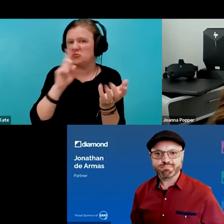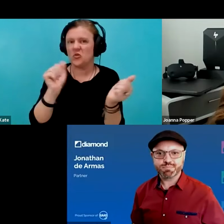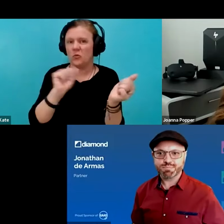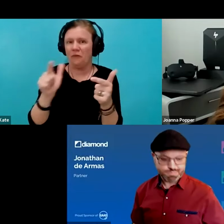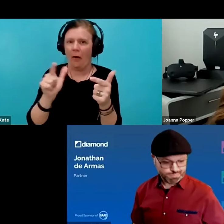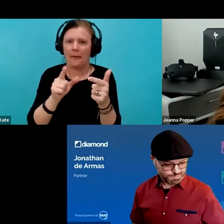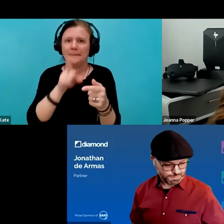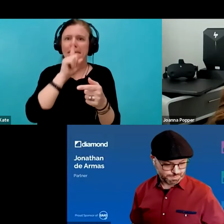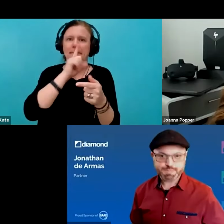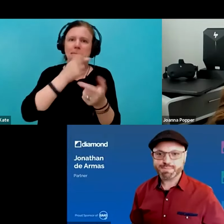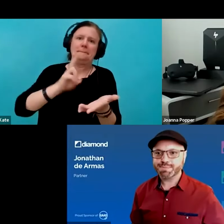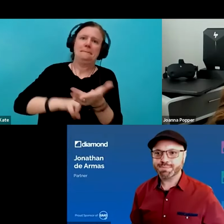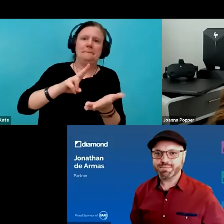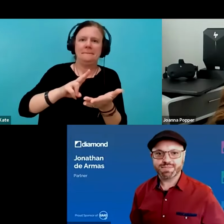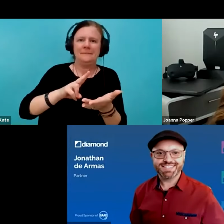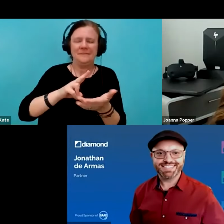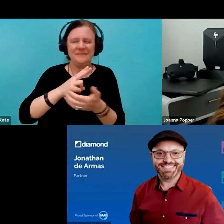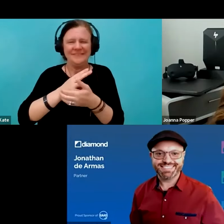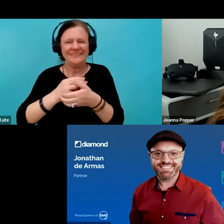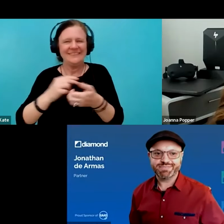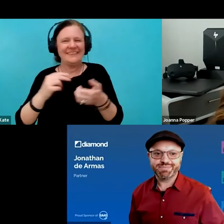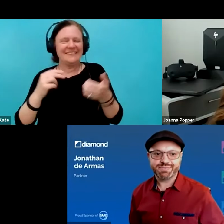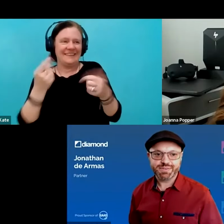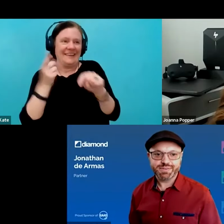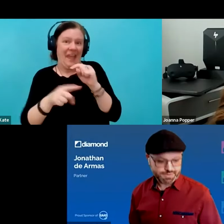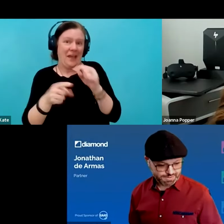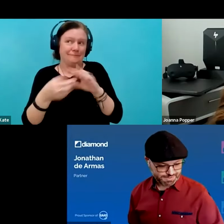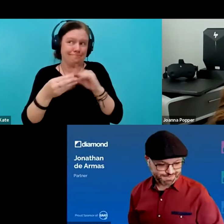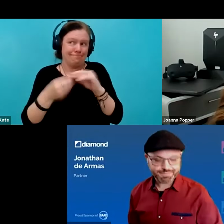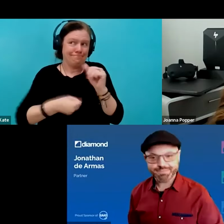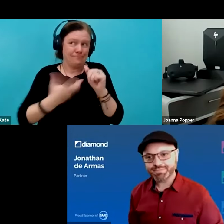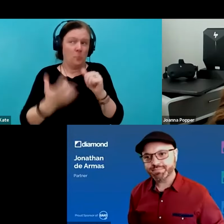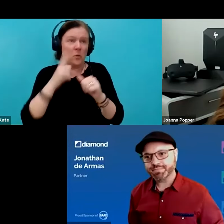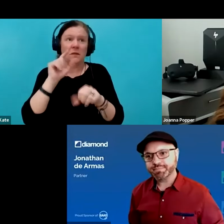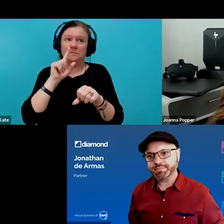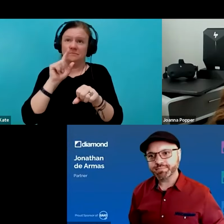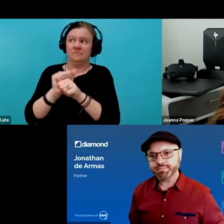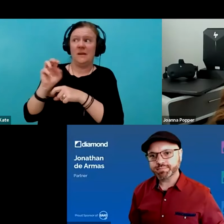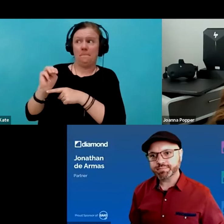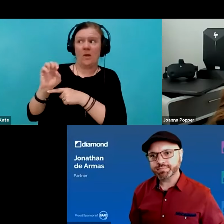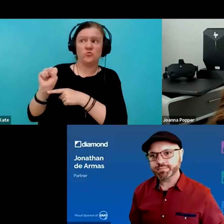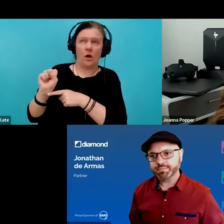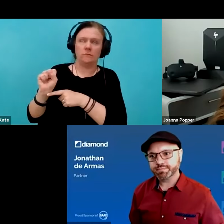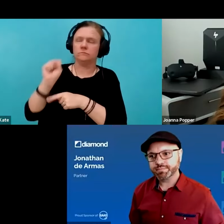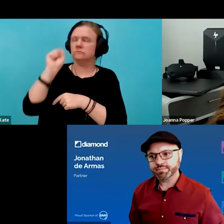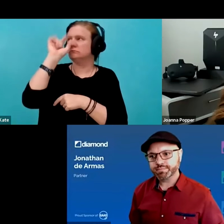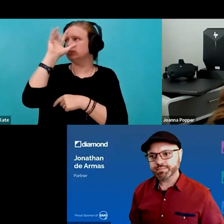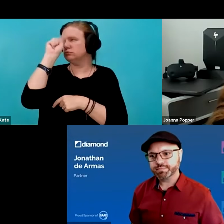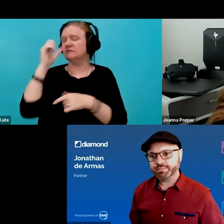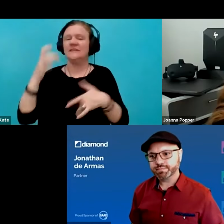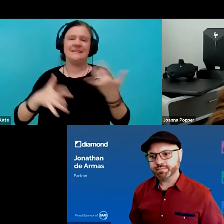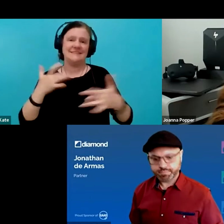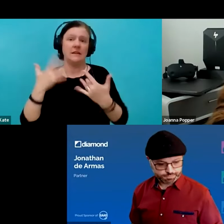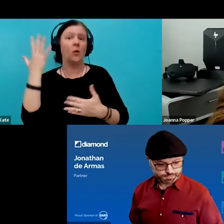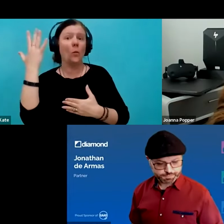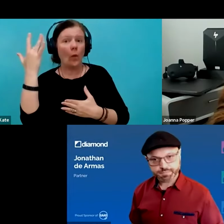Chadwick Turner: Lists of NDAs with certain companies, but I think that the the Microsoft side of things is, is incredibly exciting because of especially